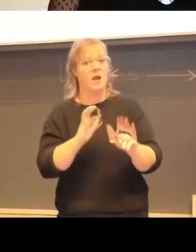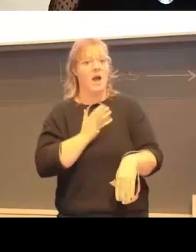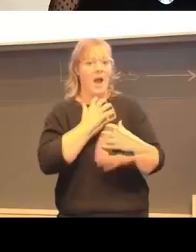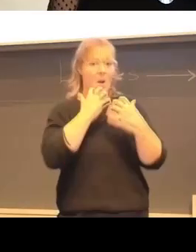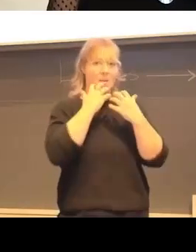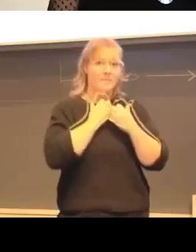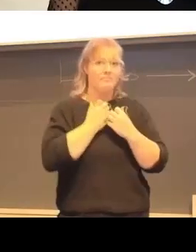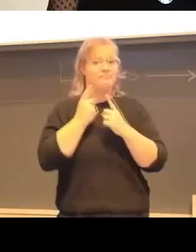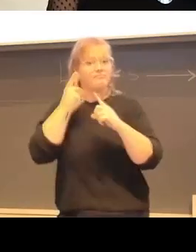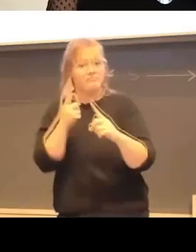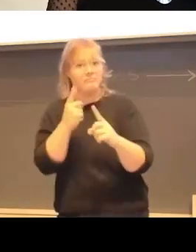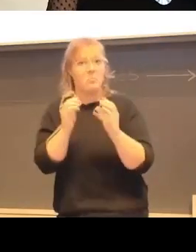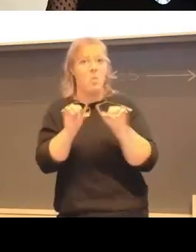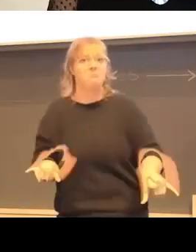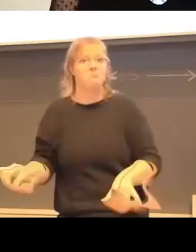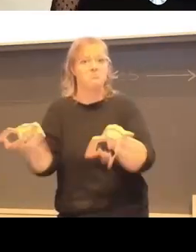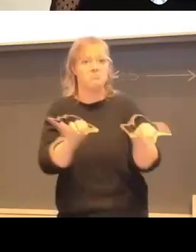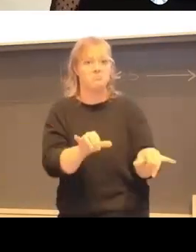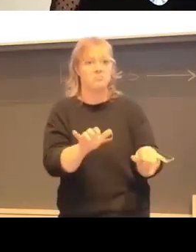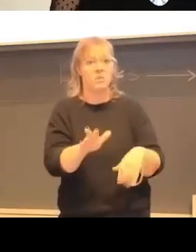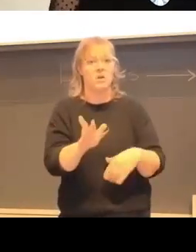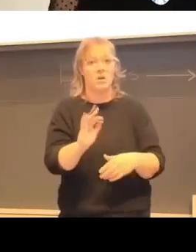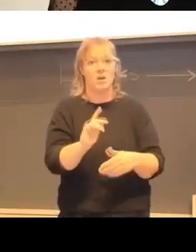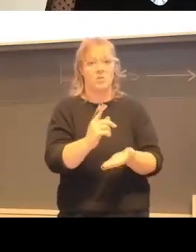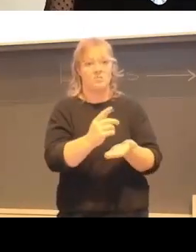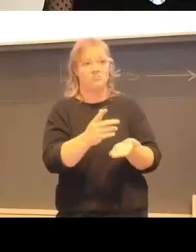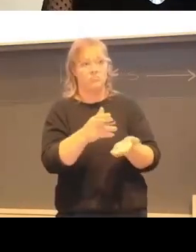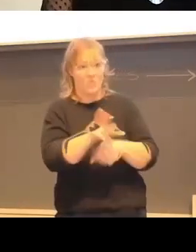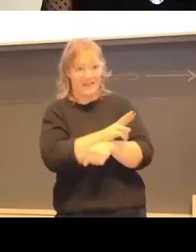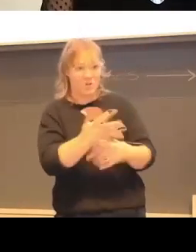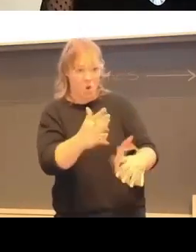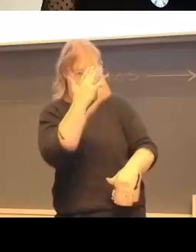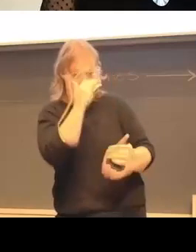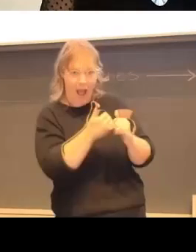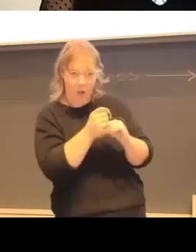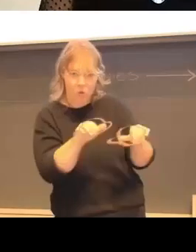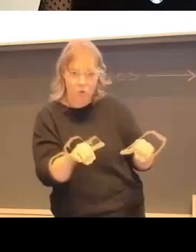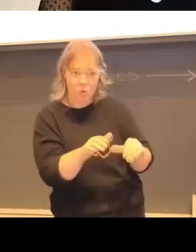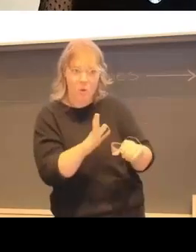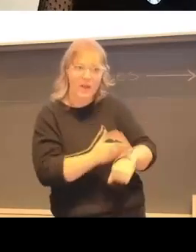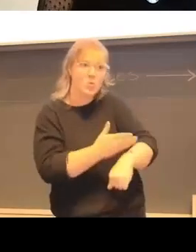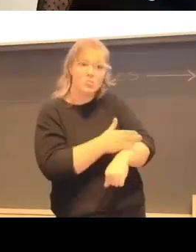help residents Implement what they already knew to do but we using variably and if so how we